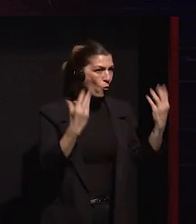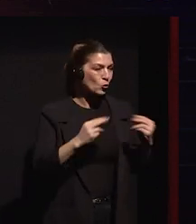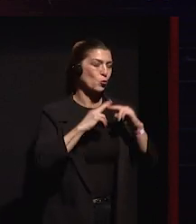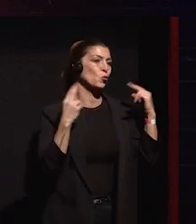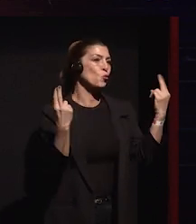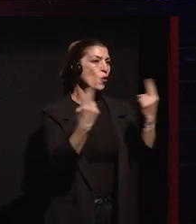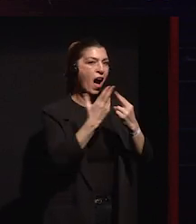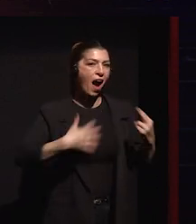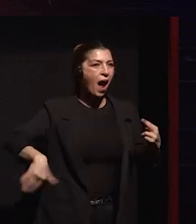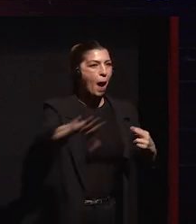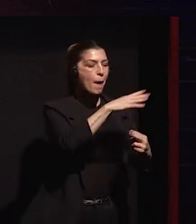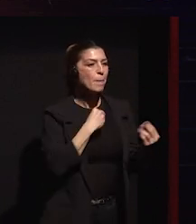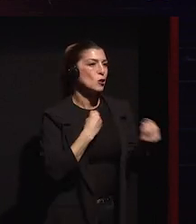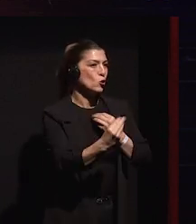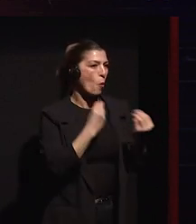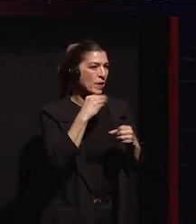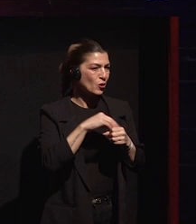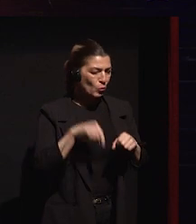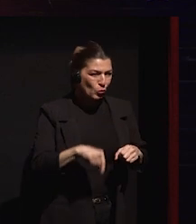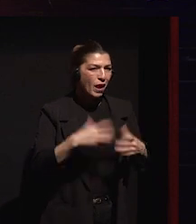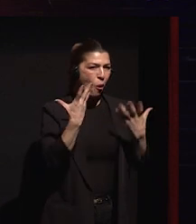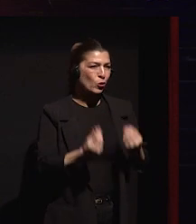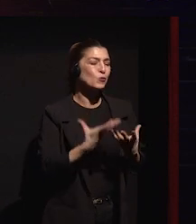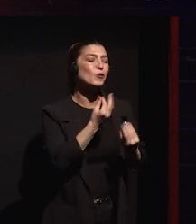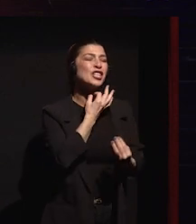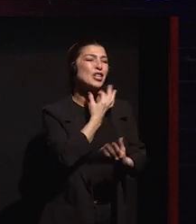So it's great to be here. Thank you very much. And I'll see you shortly.